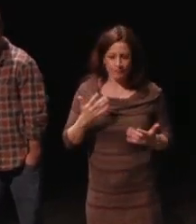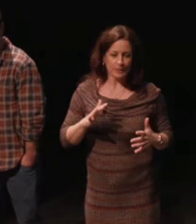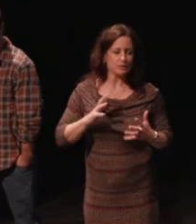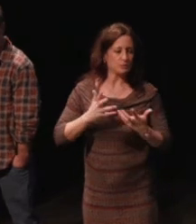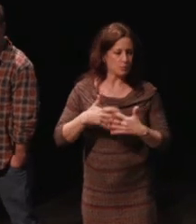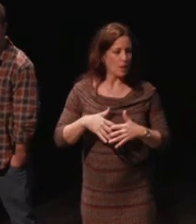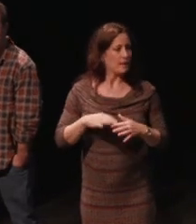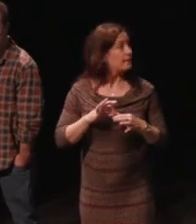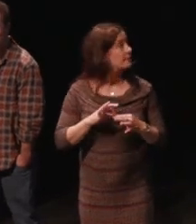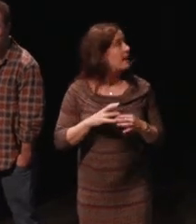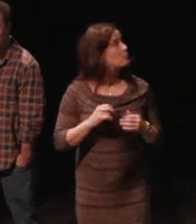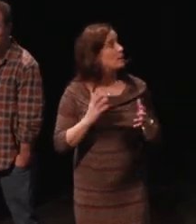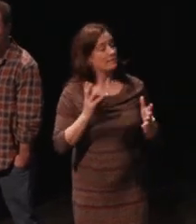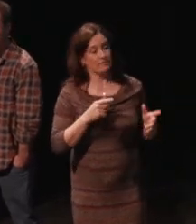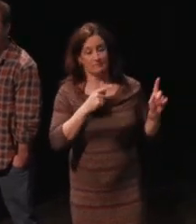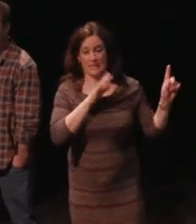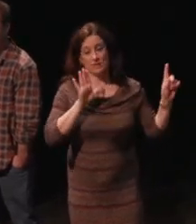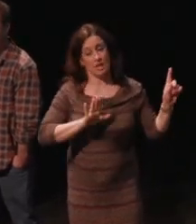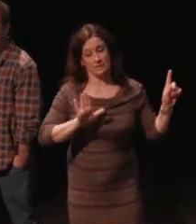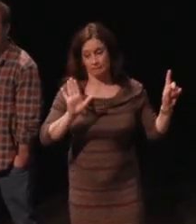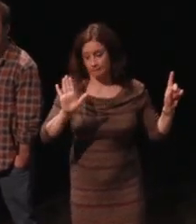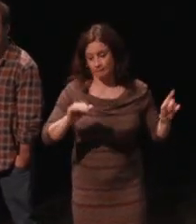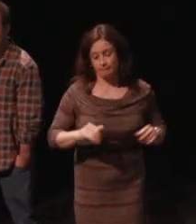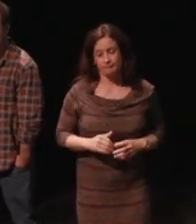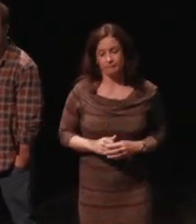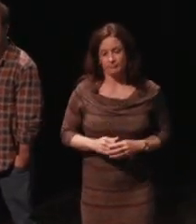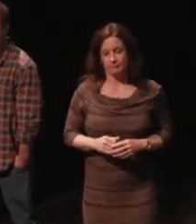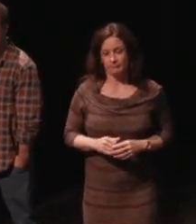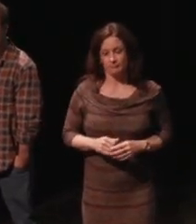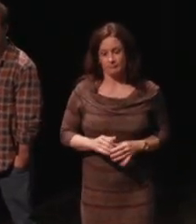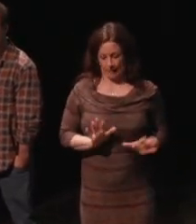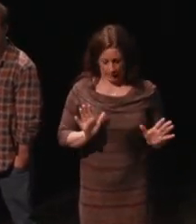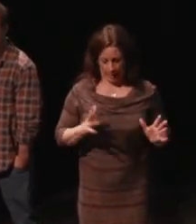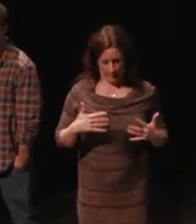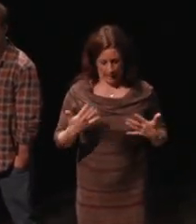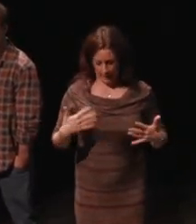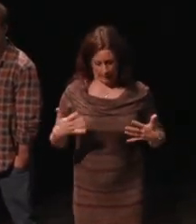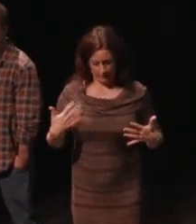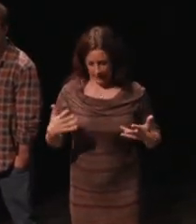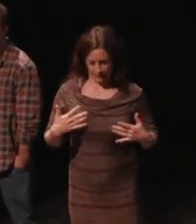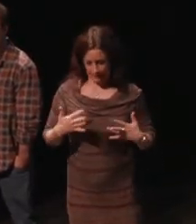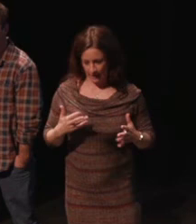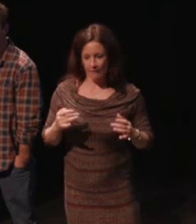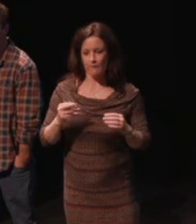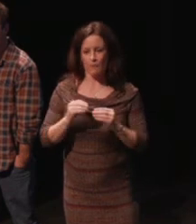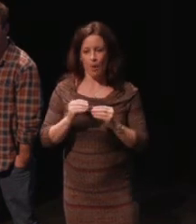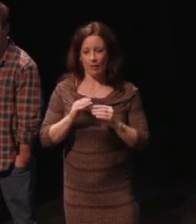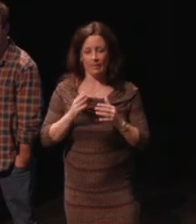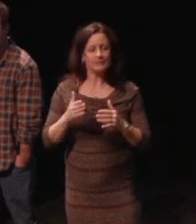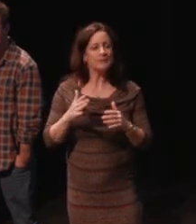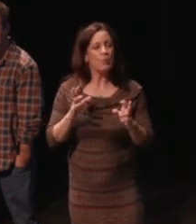and he's awesome, and we're just going to leave it with that. Let's see. So, couple more things, make the issues relatable.